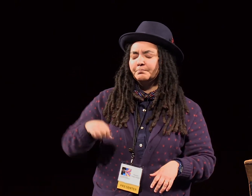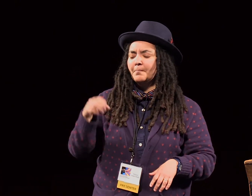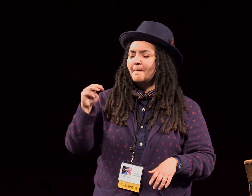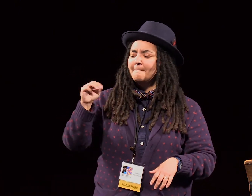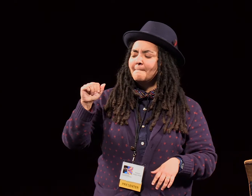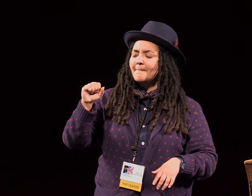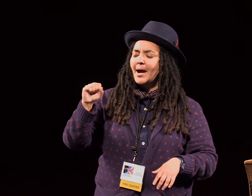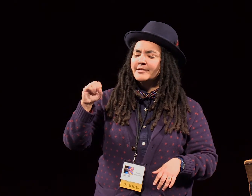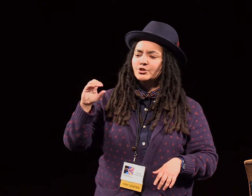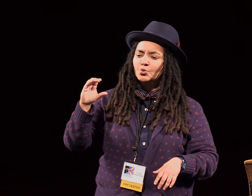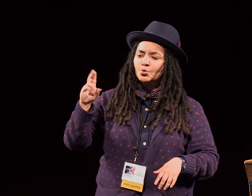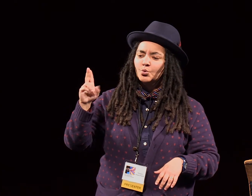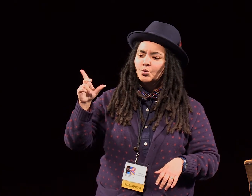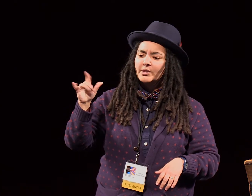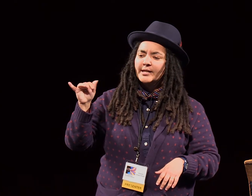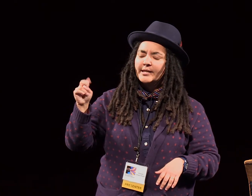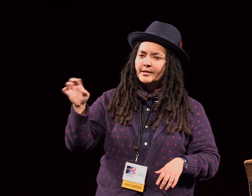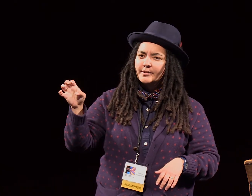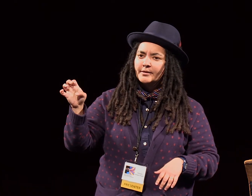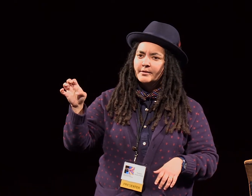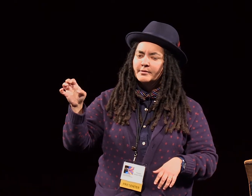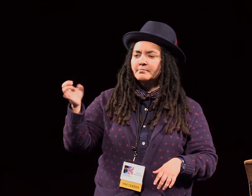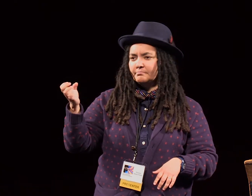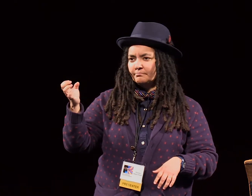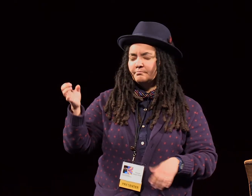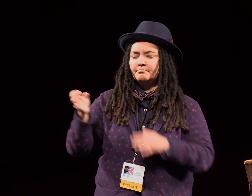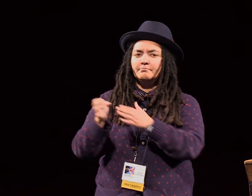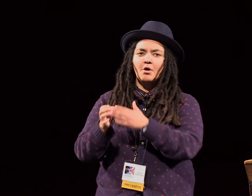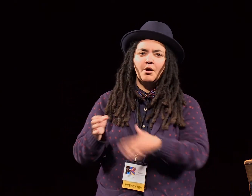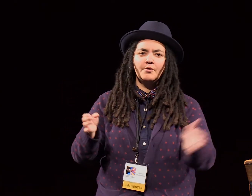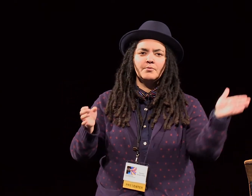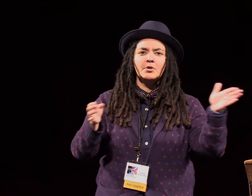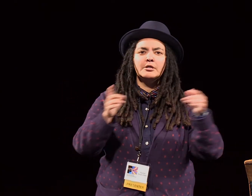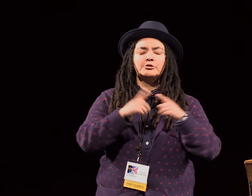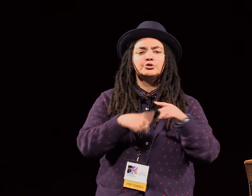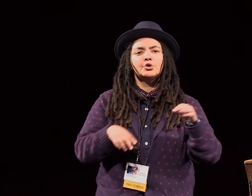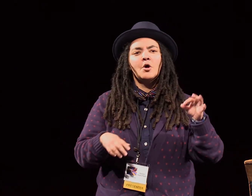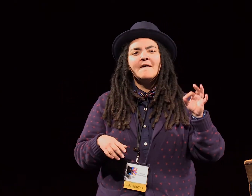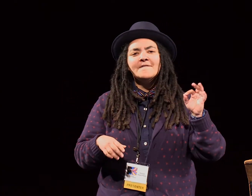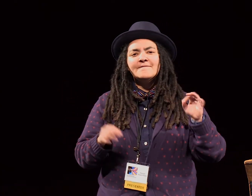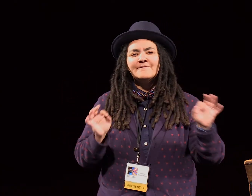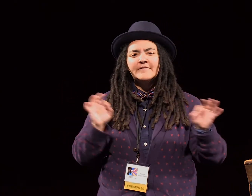masculinity or being masculine, and on the other side of the spectrum,